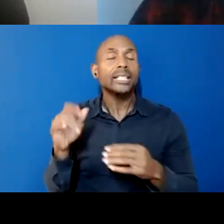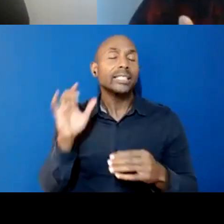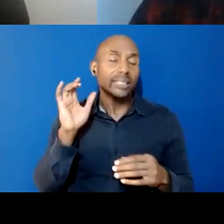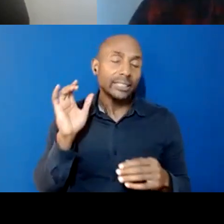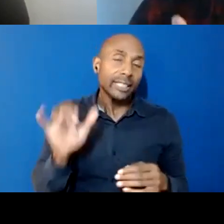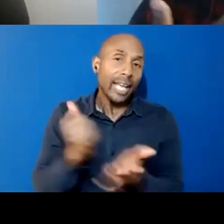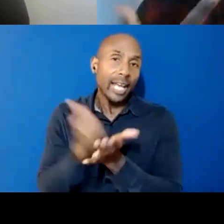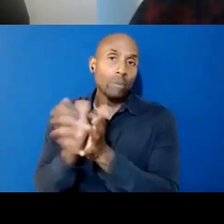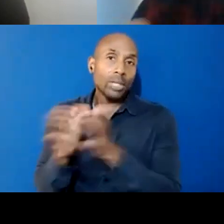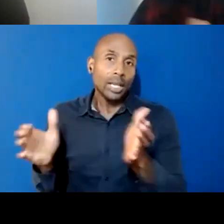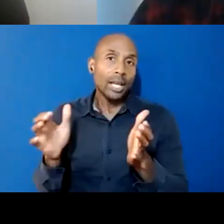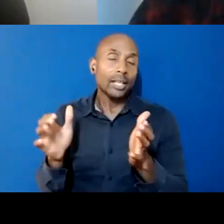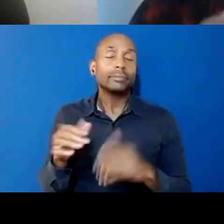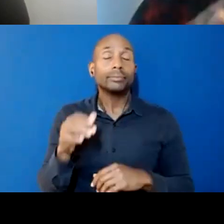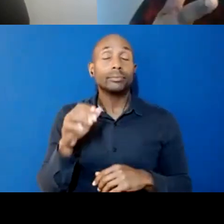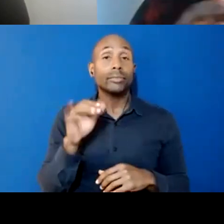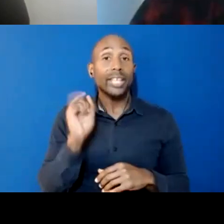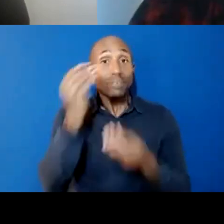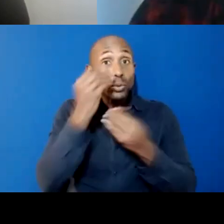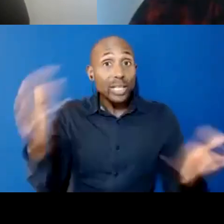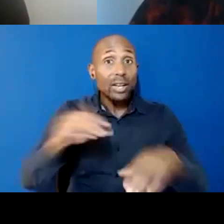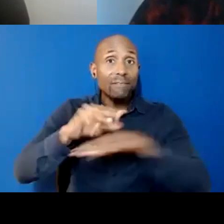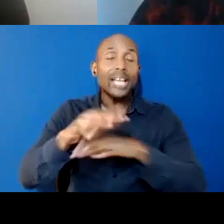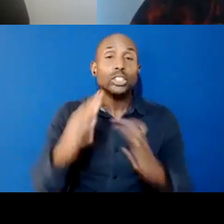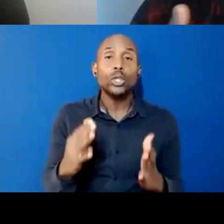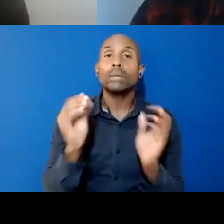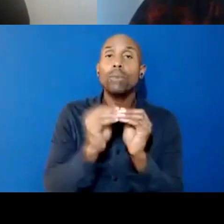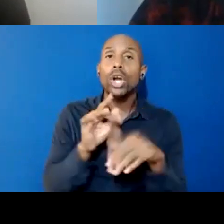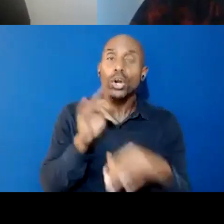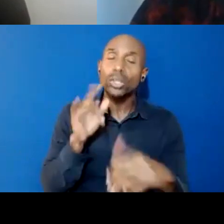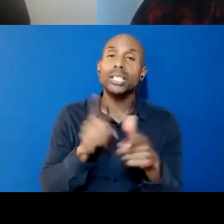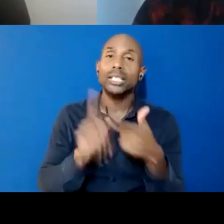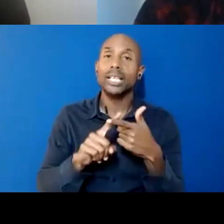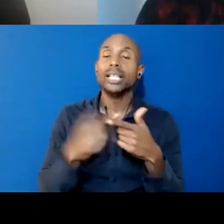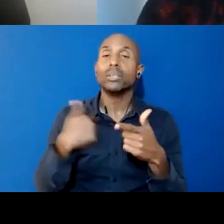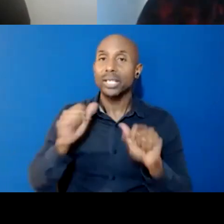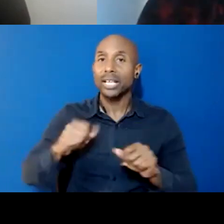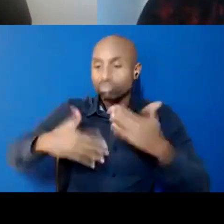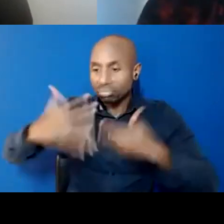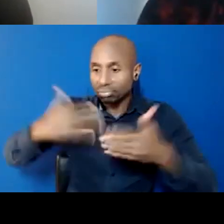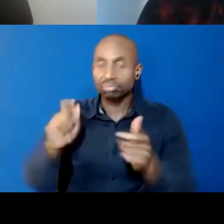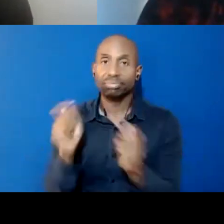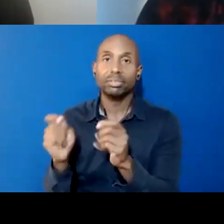Or, are you okay with little flexibilities within those accommodations? Yes.